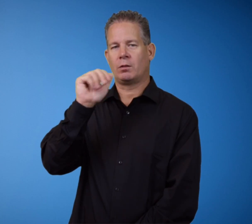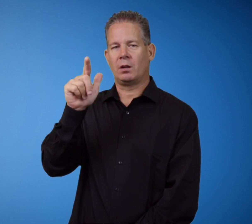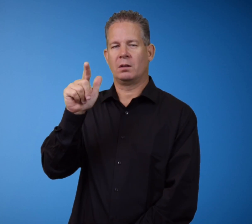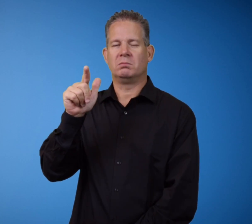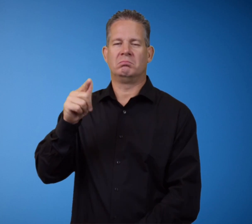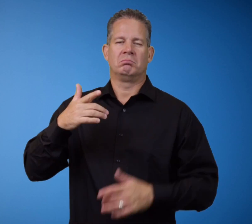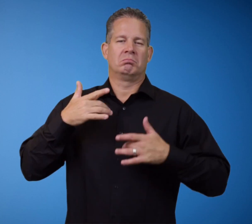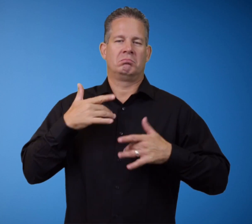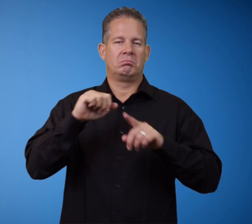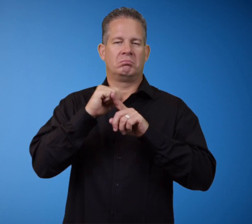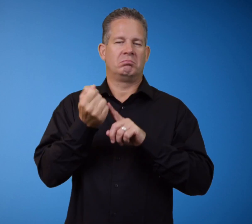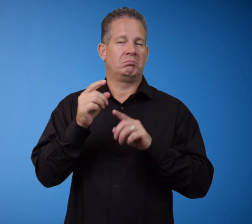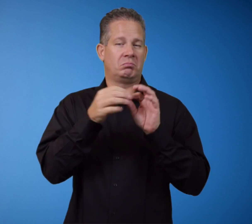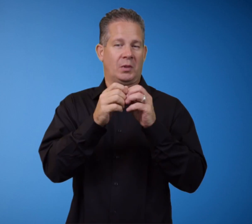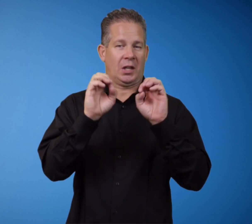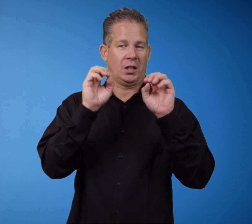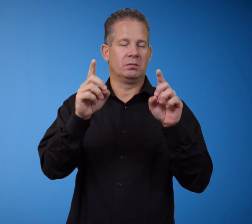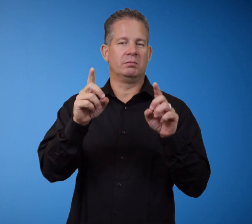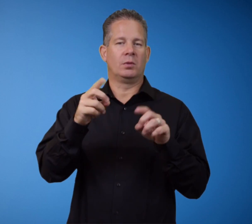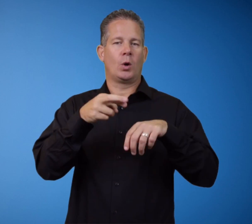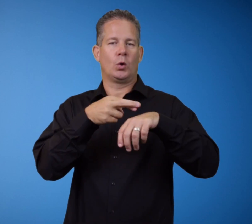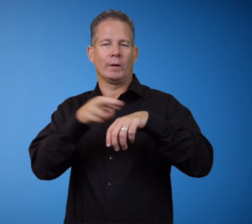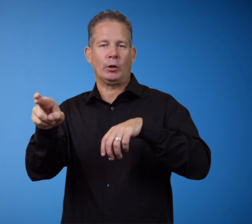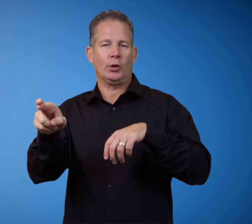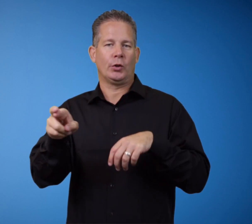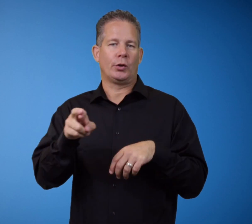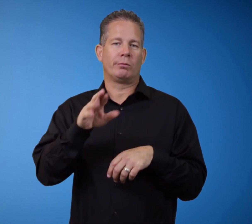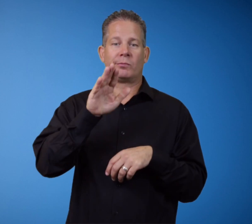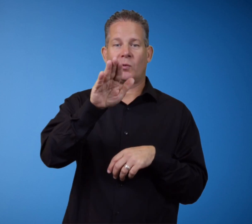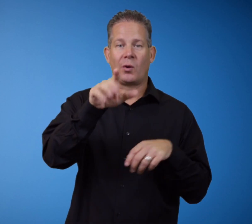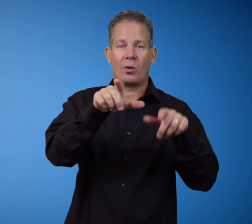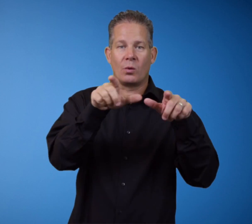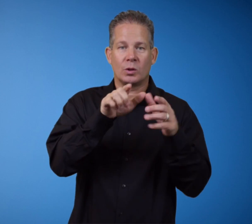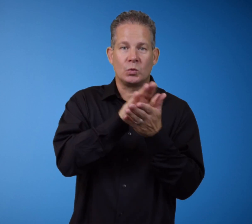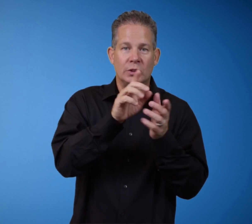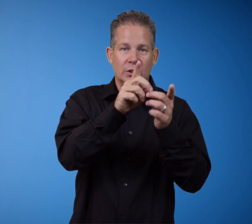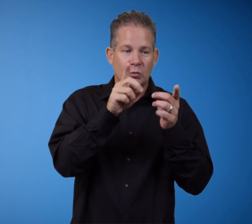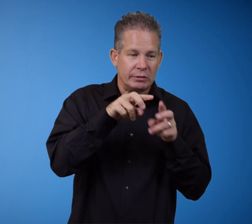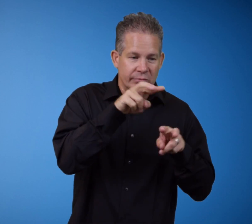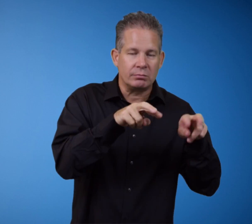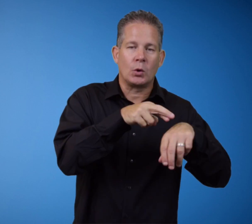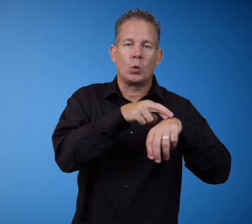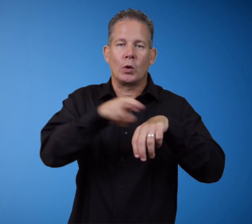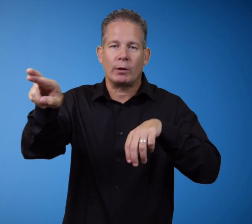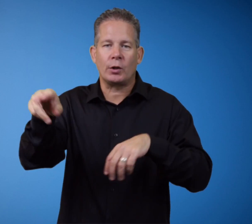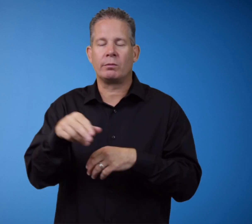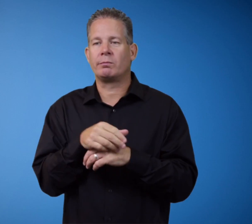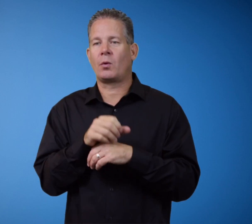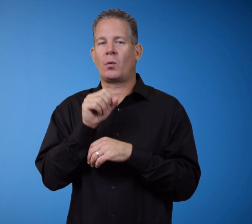Referral. A referral in regards to education is when your local school district will refer you